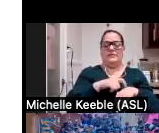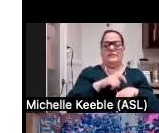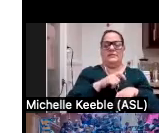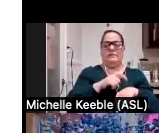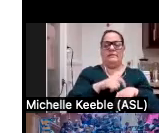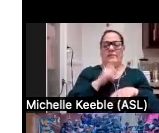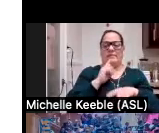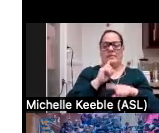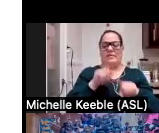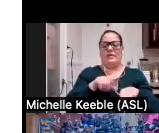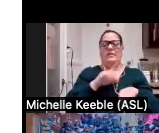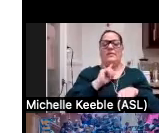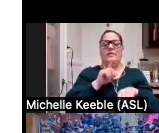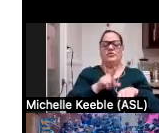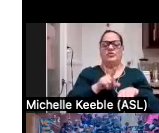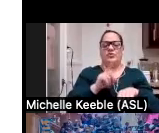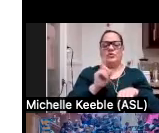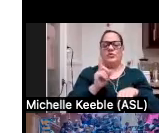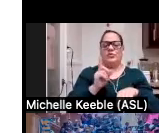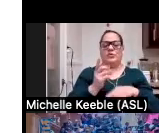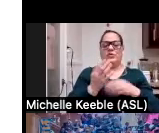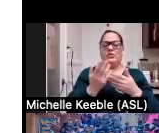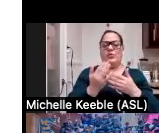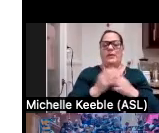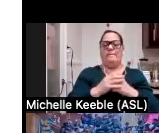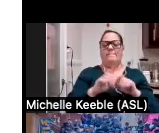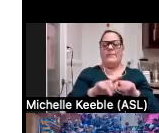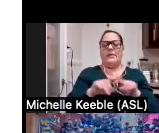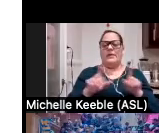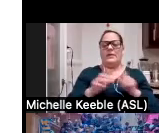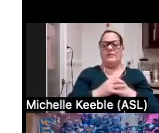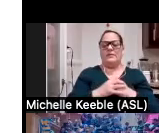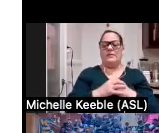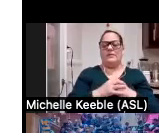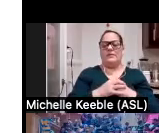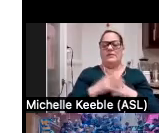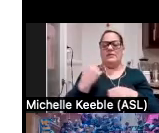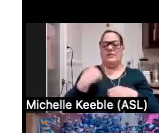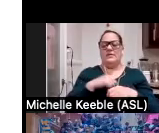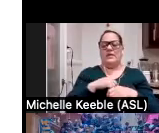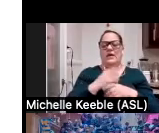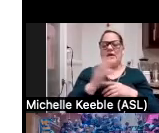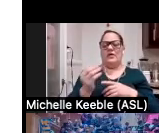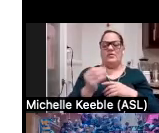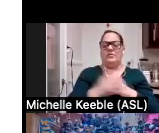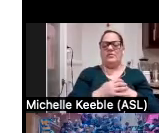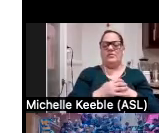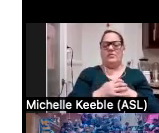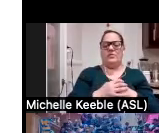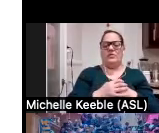I'm not sure if we're in the way, but let me get us out the way. Um, so as for the timeline,